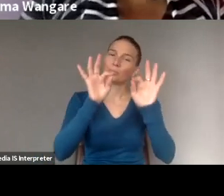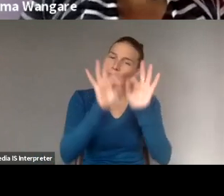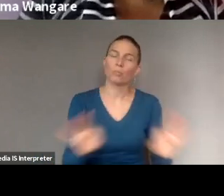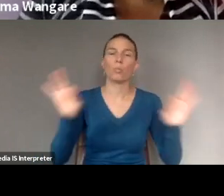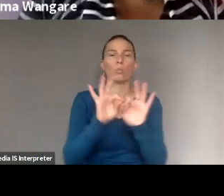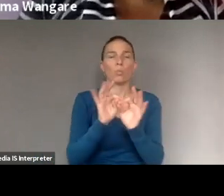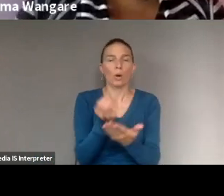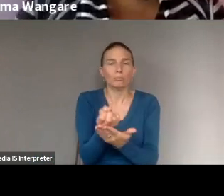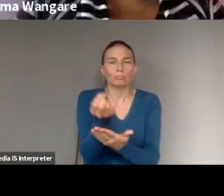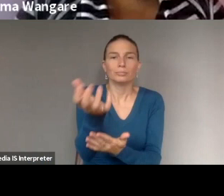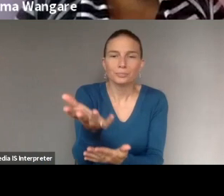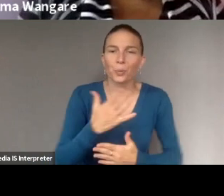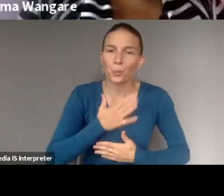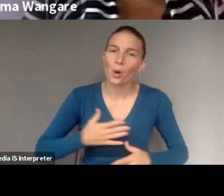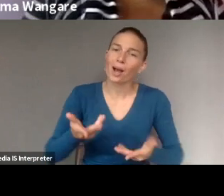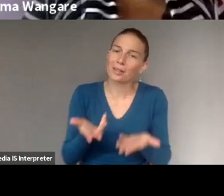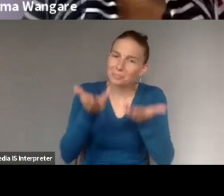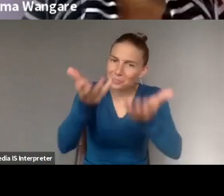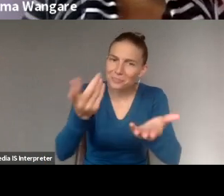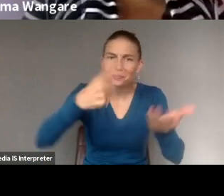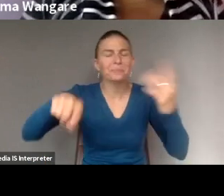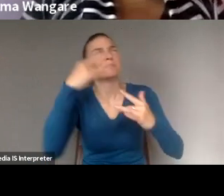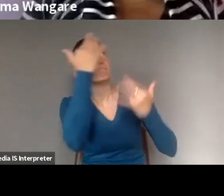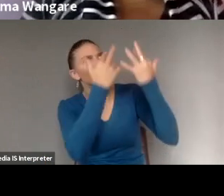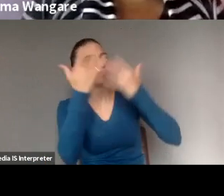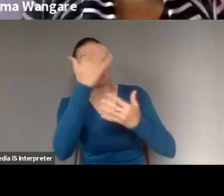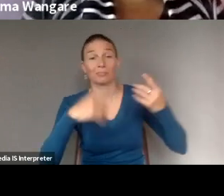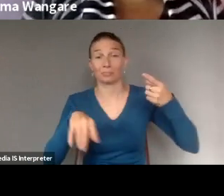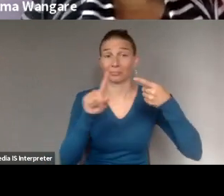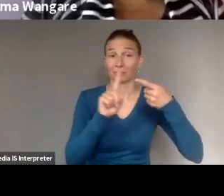this afternoon or this evening. So number one, looking at even the Kenyan context